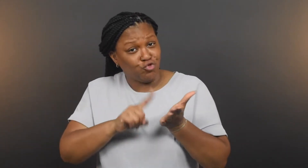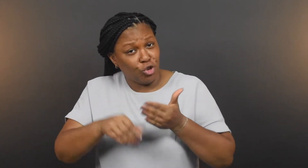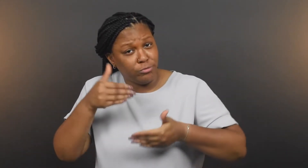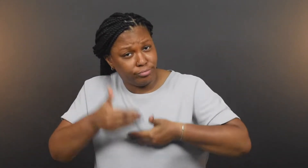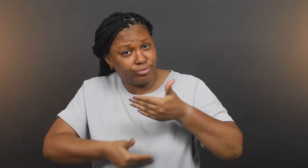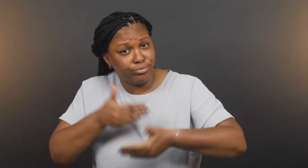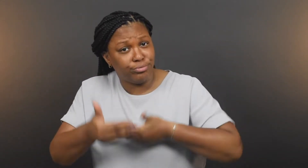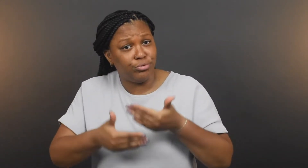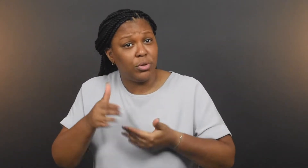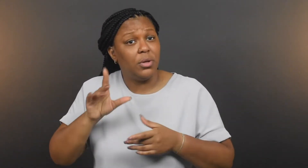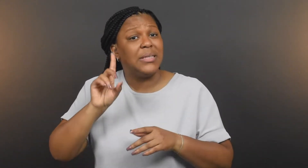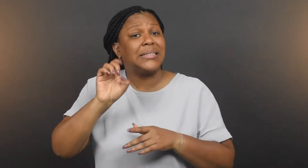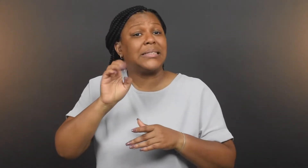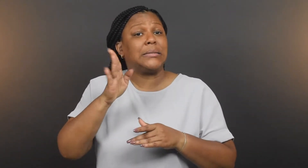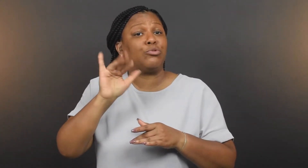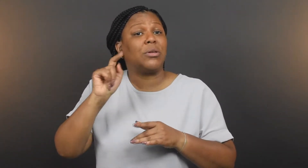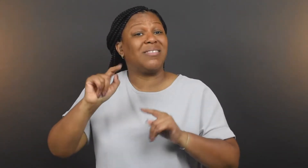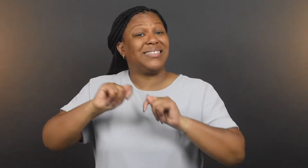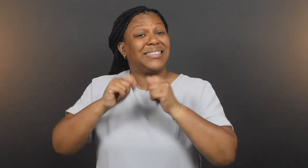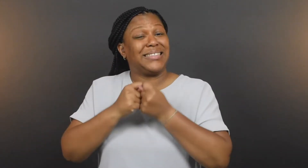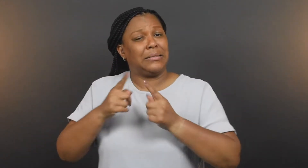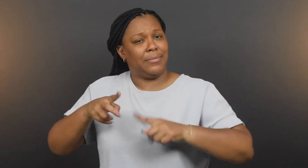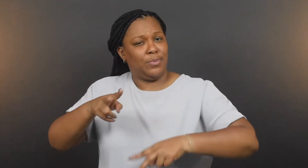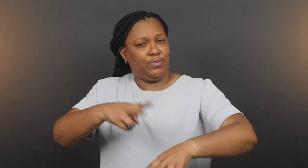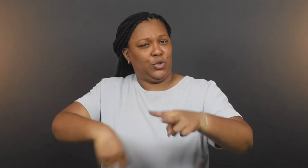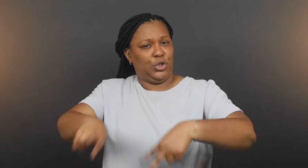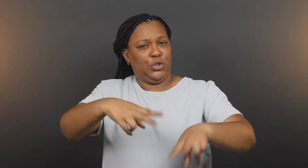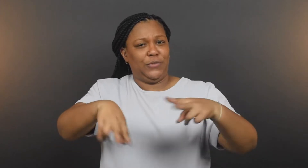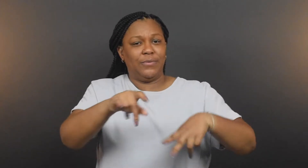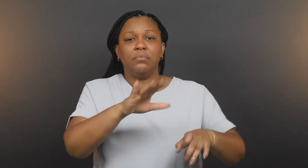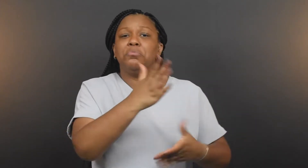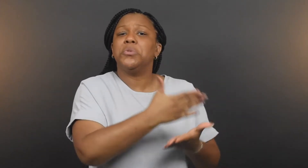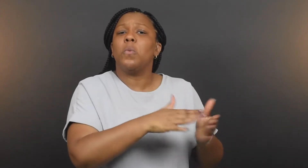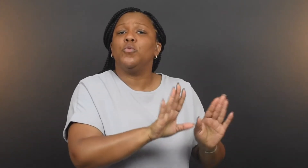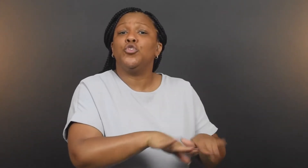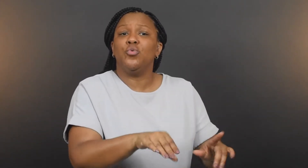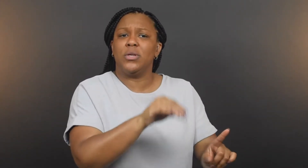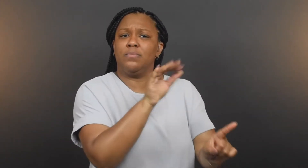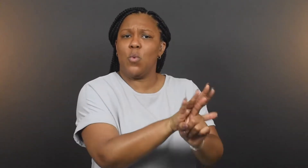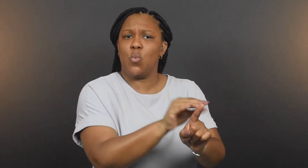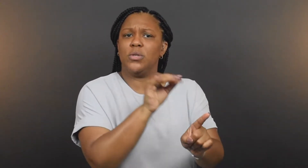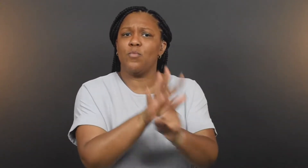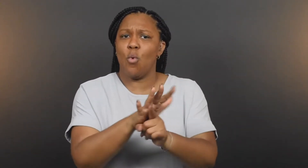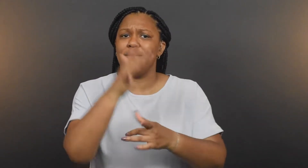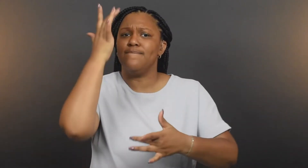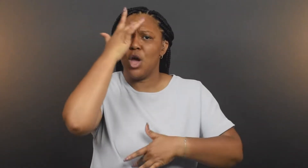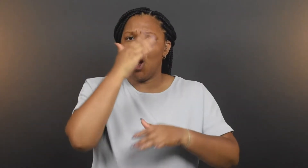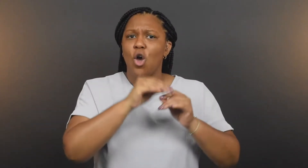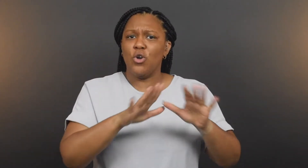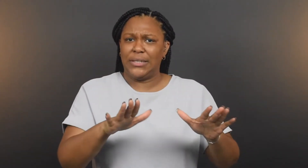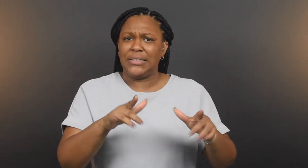As research progressed, her team observed that some children exposed to the virus came